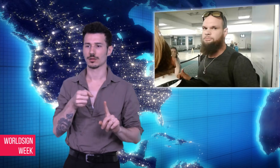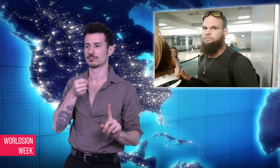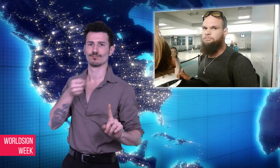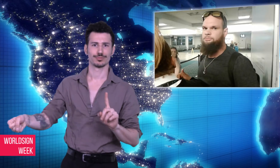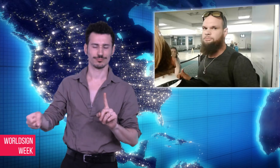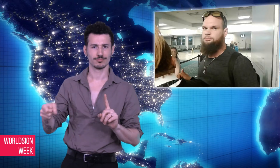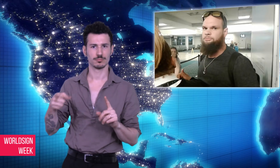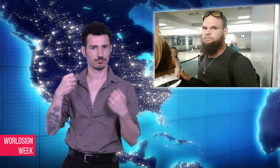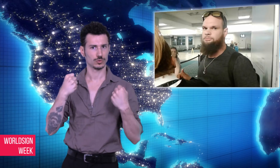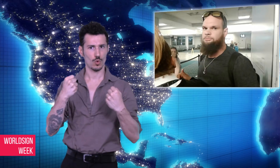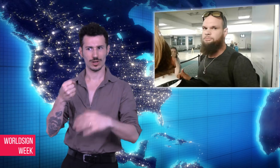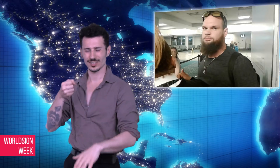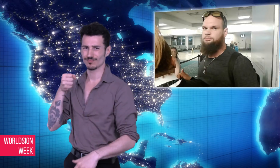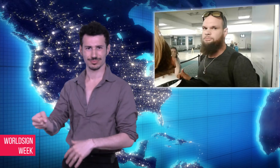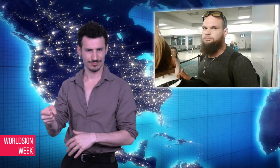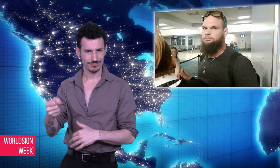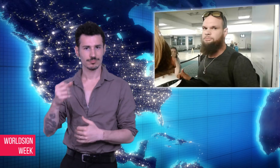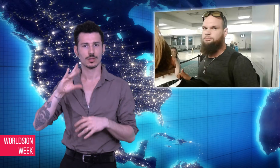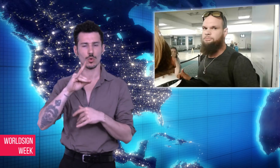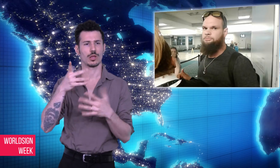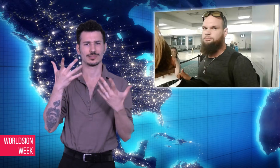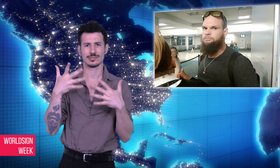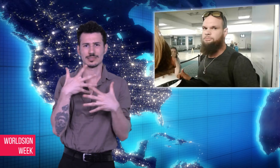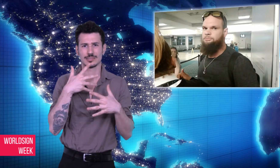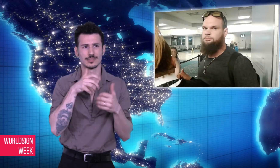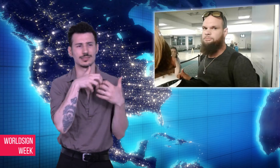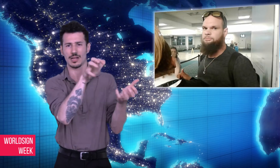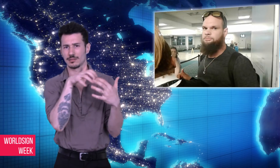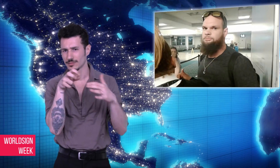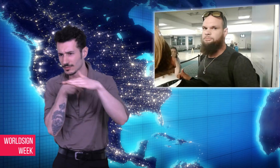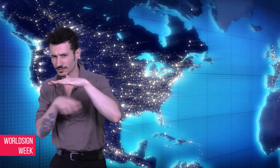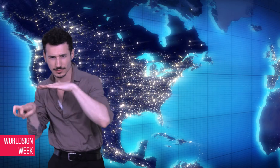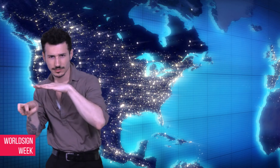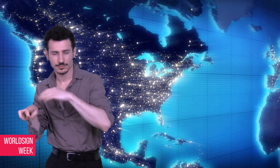to yelp and hide under a seat.